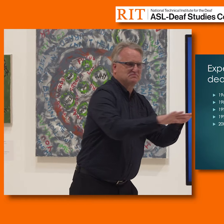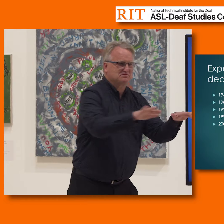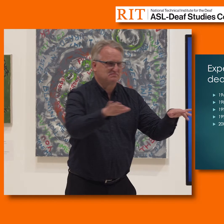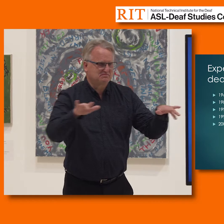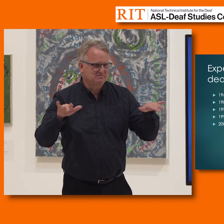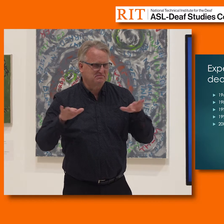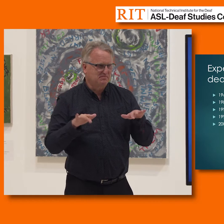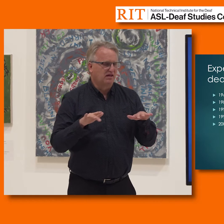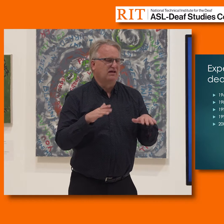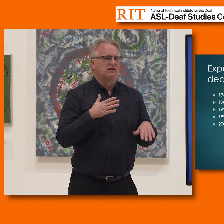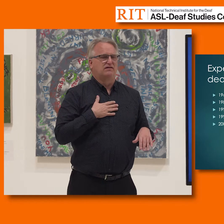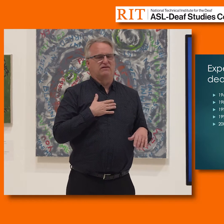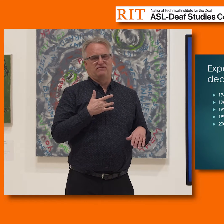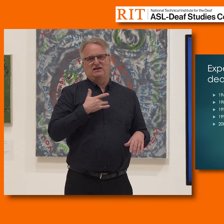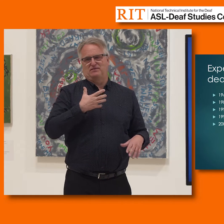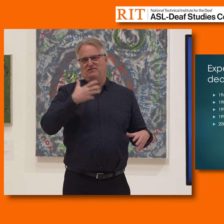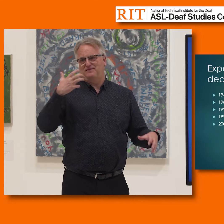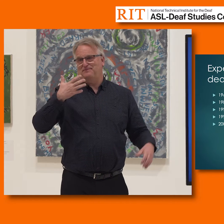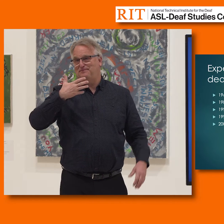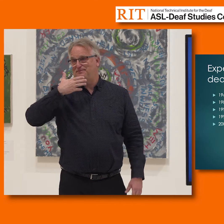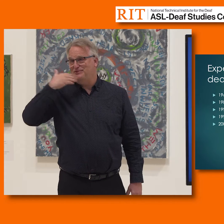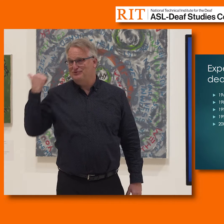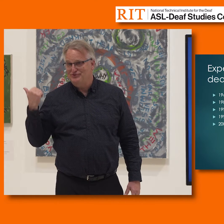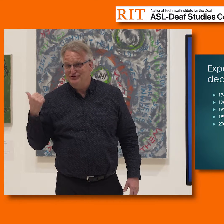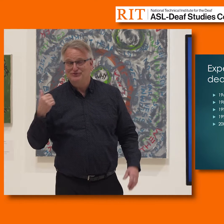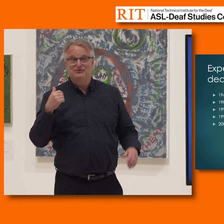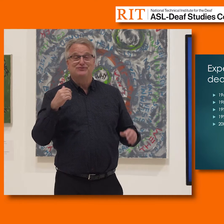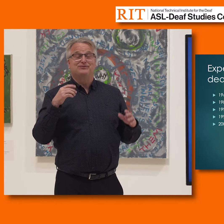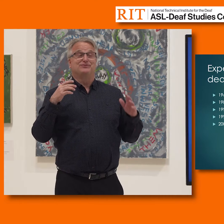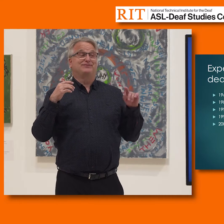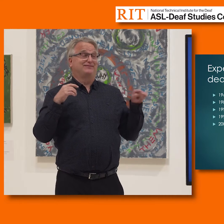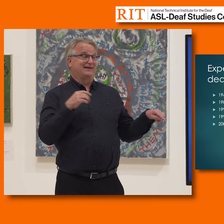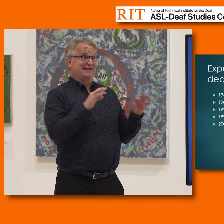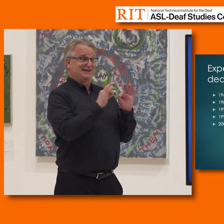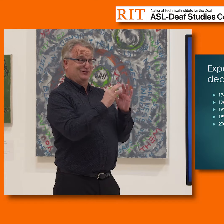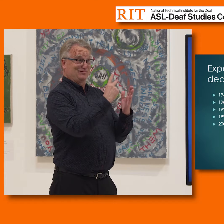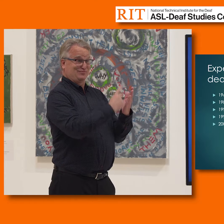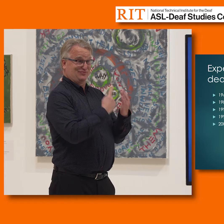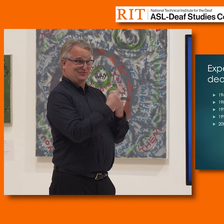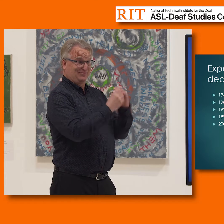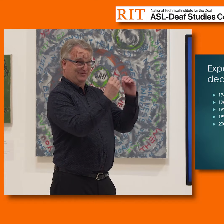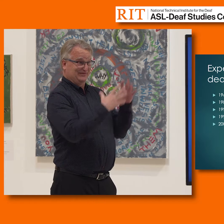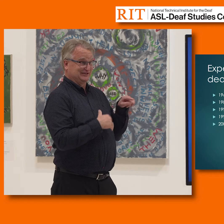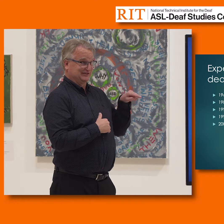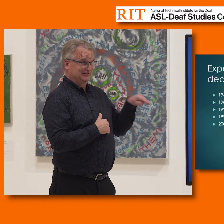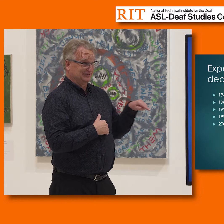We have programs for Deaf students. And so, being there, I felt much better.